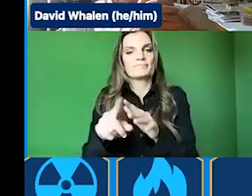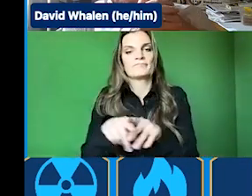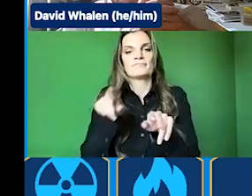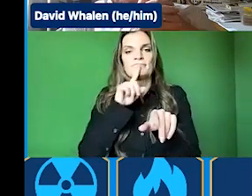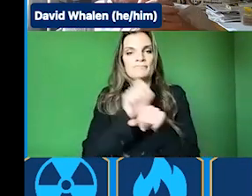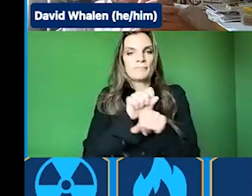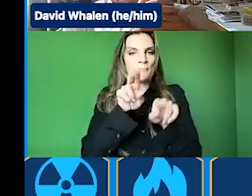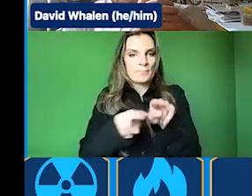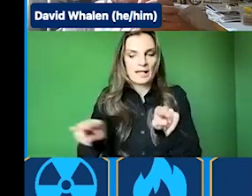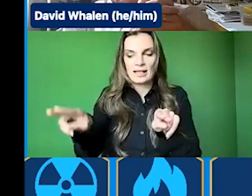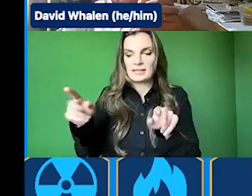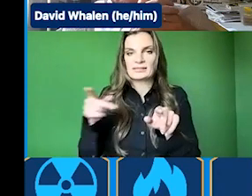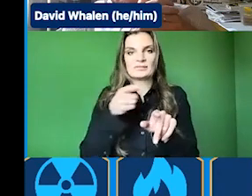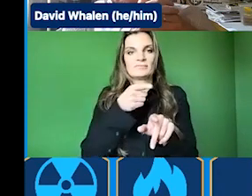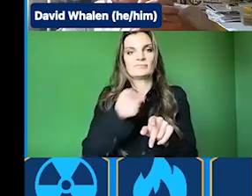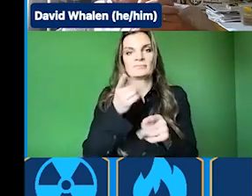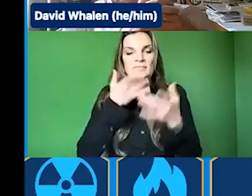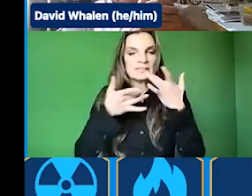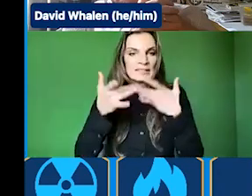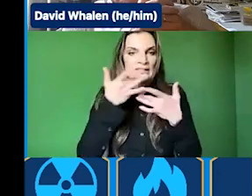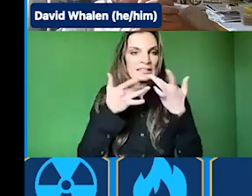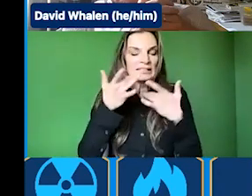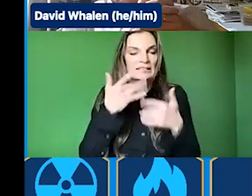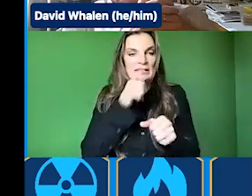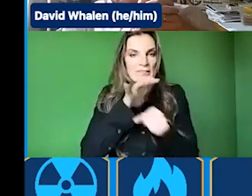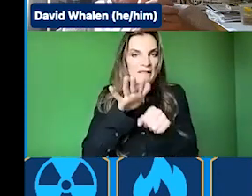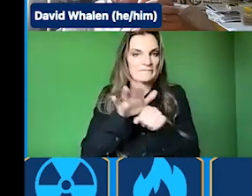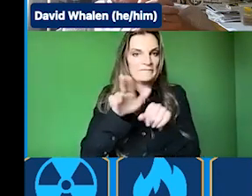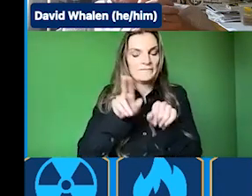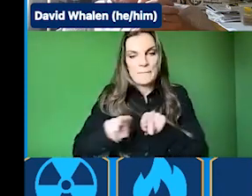for these critical, scarce resources. And this type of